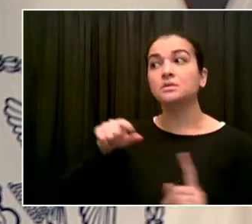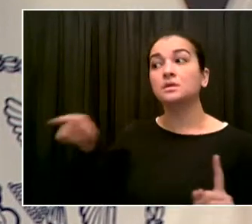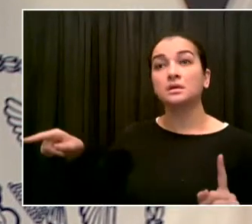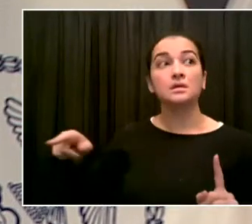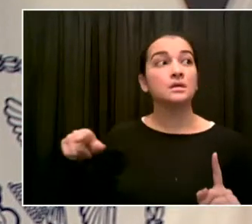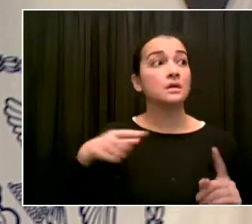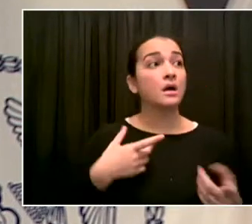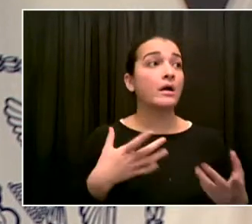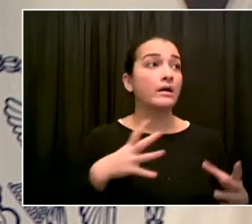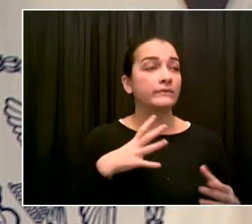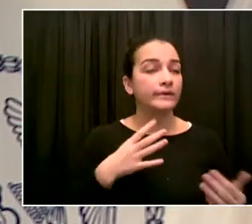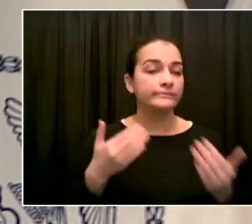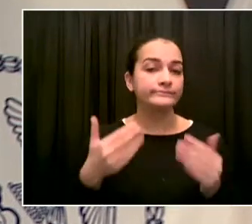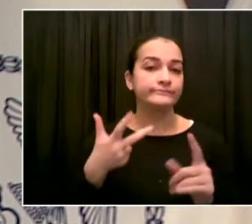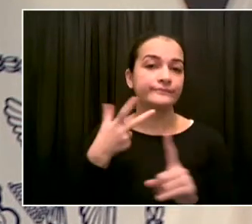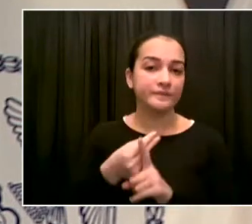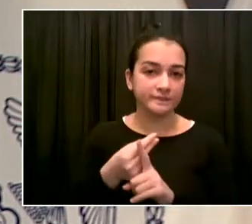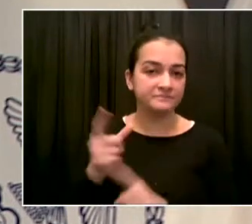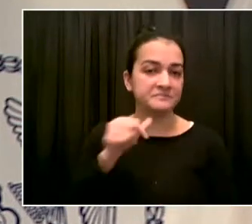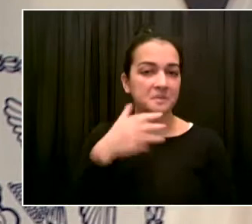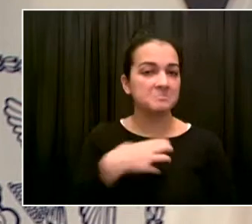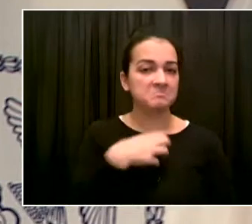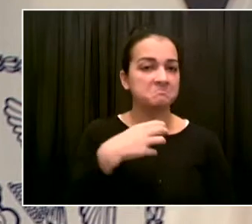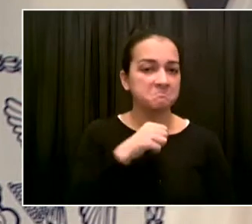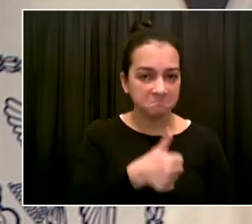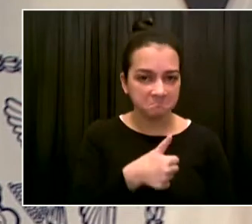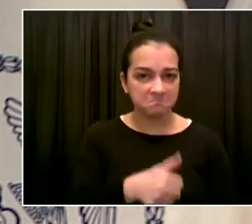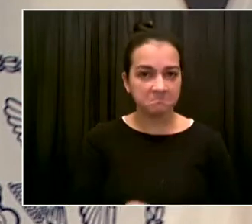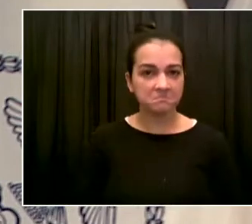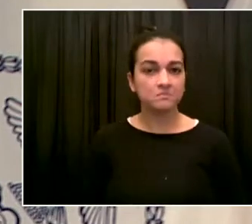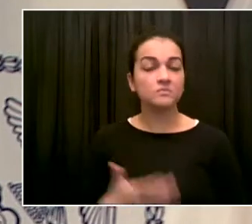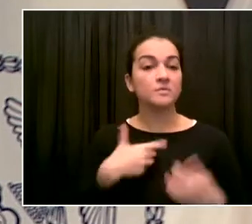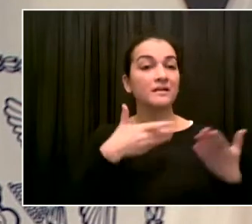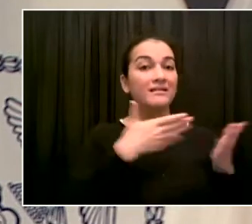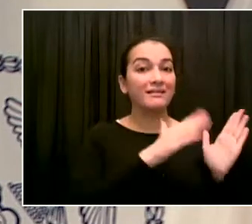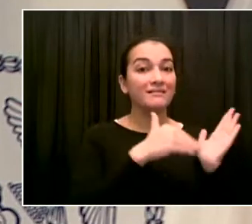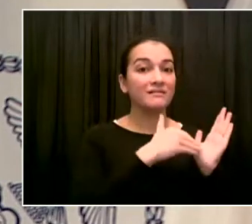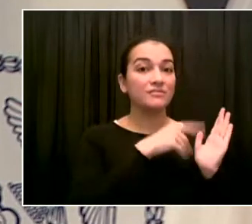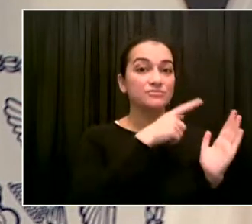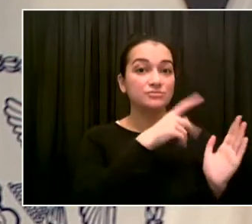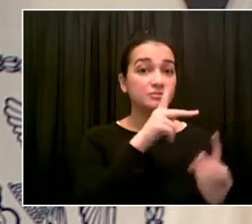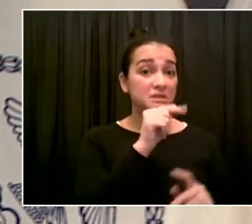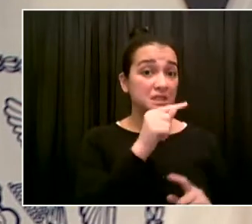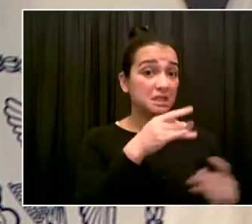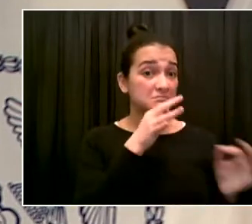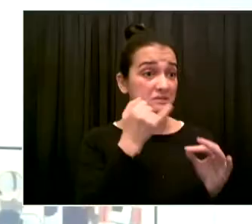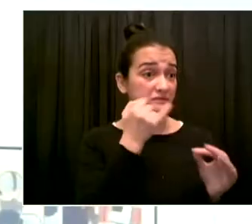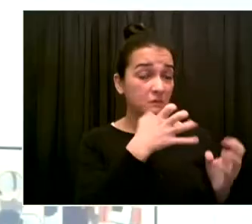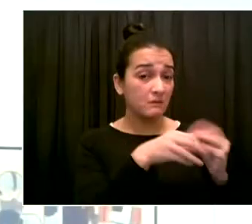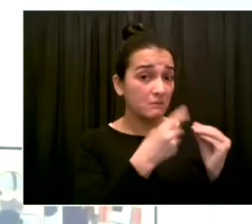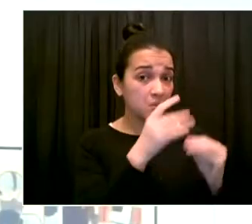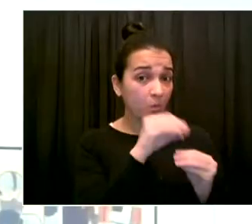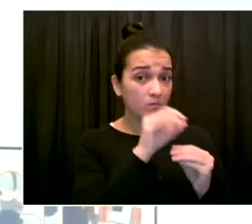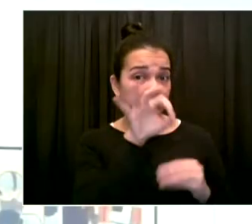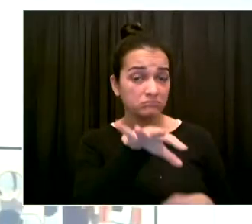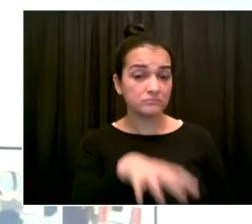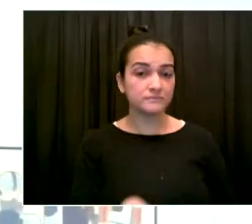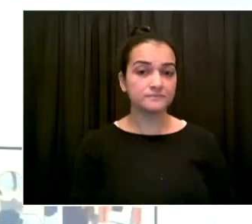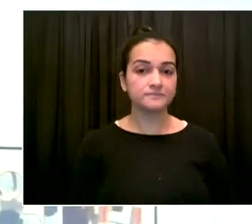OVERWHELMINGLY THEY CHOSE TO